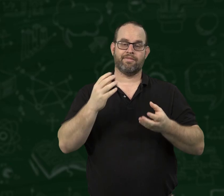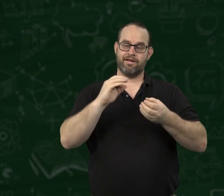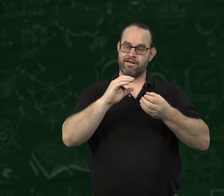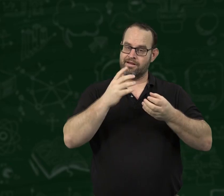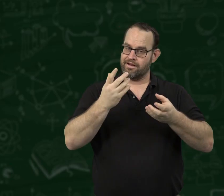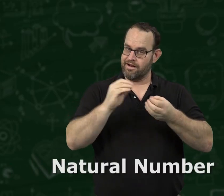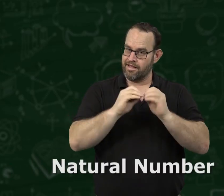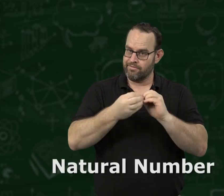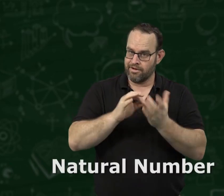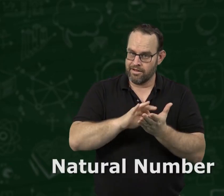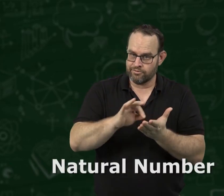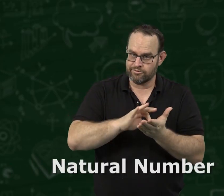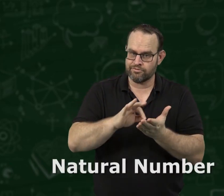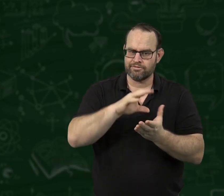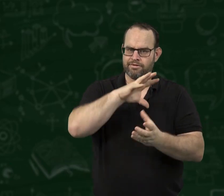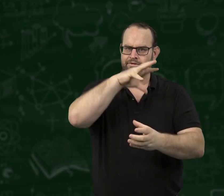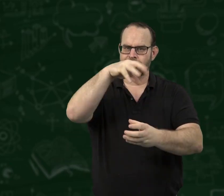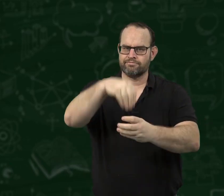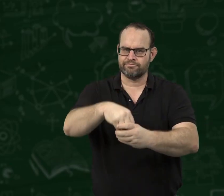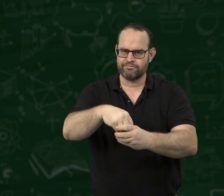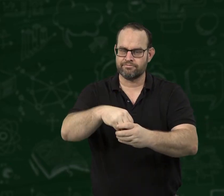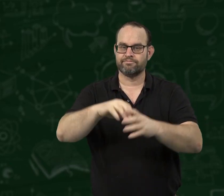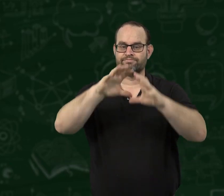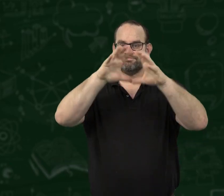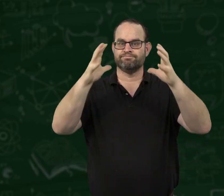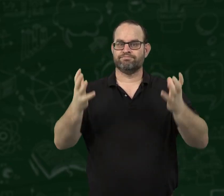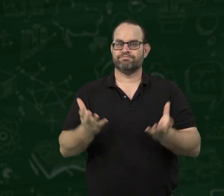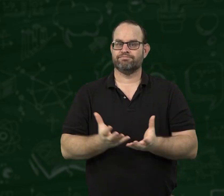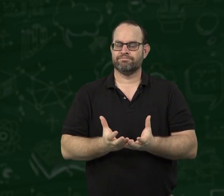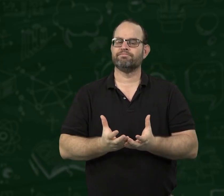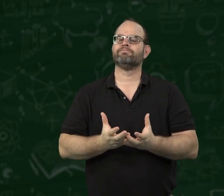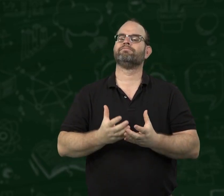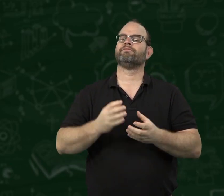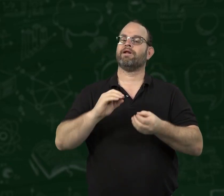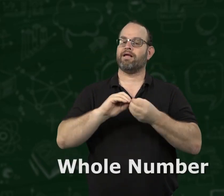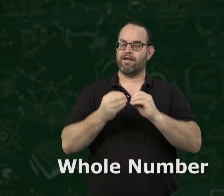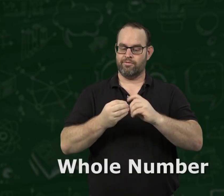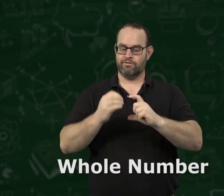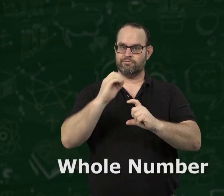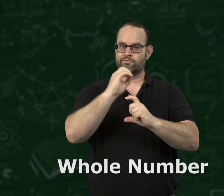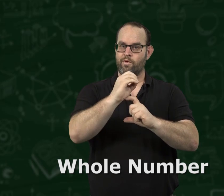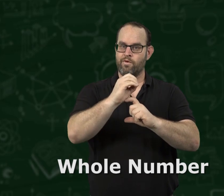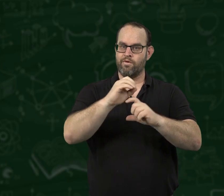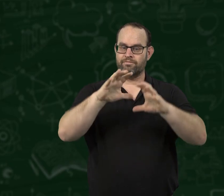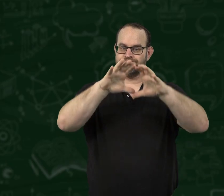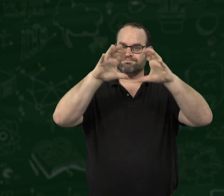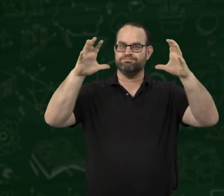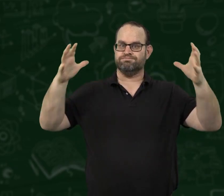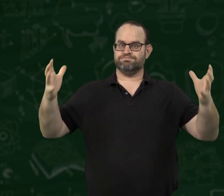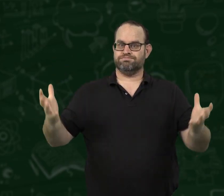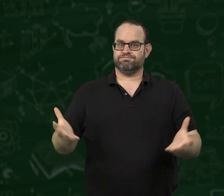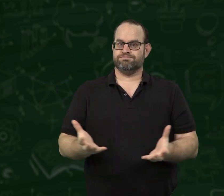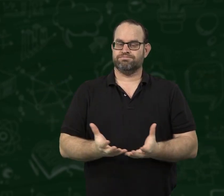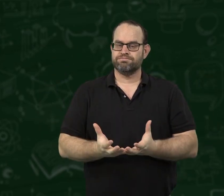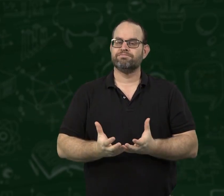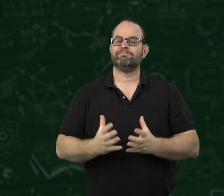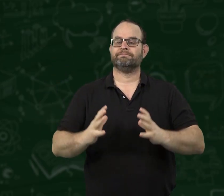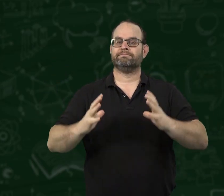First, we have natural numbers. Natural numbers and zero are whole number.